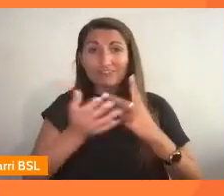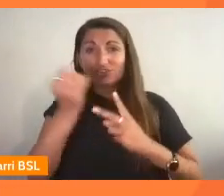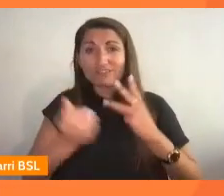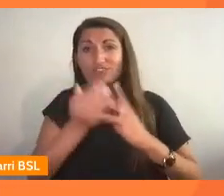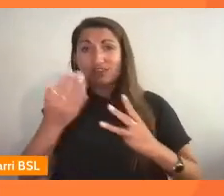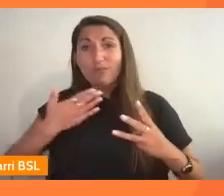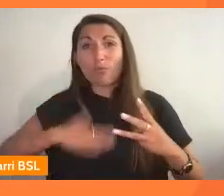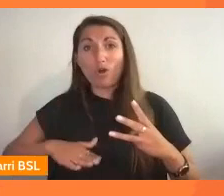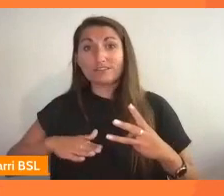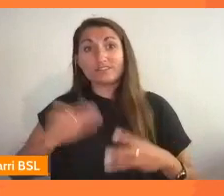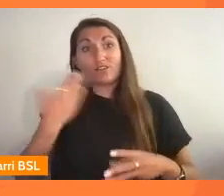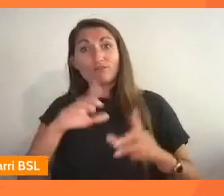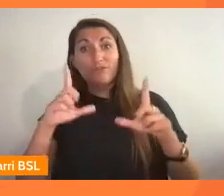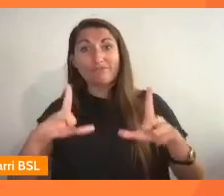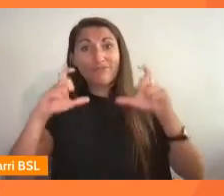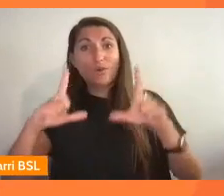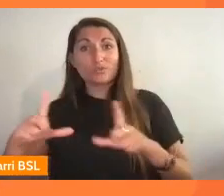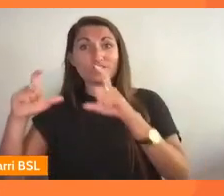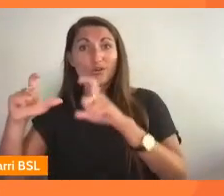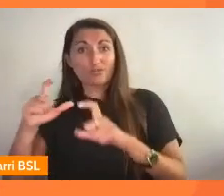I think you can see from the images that it obviously kind of did that.